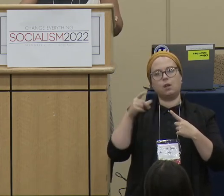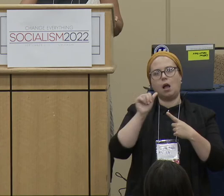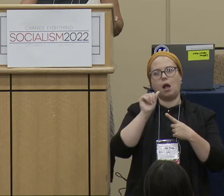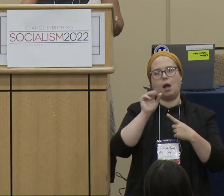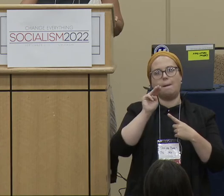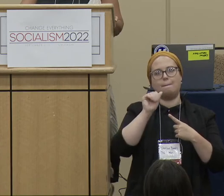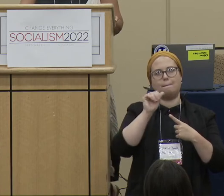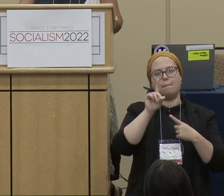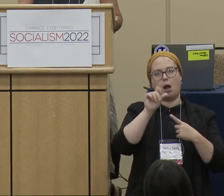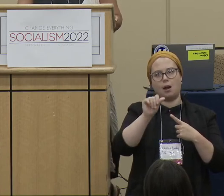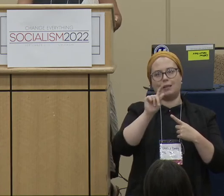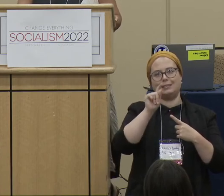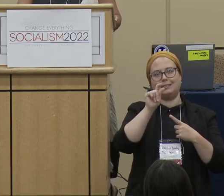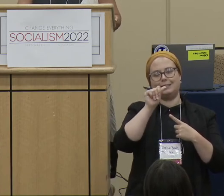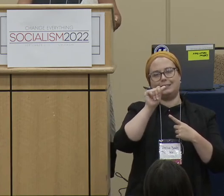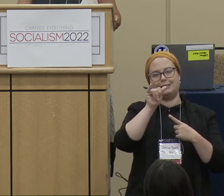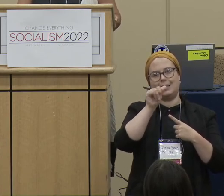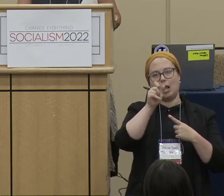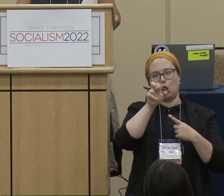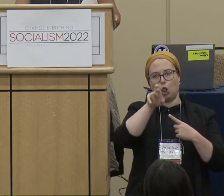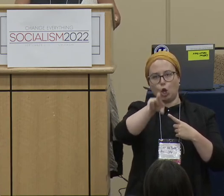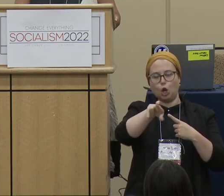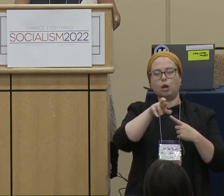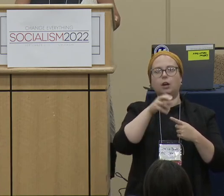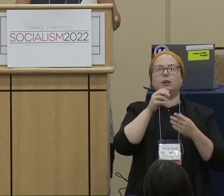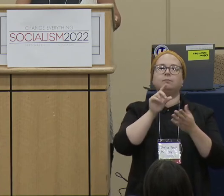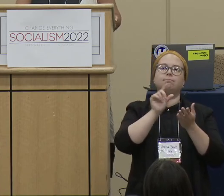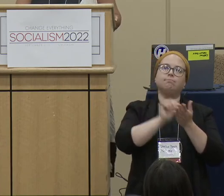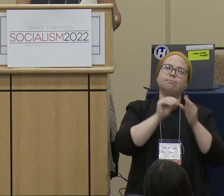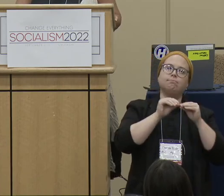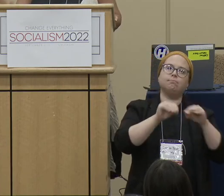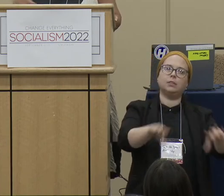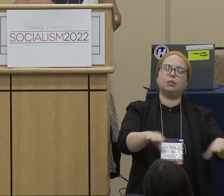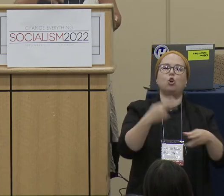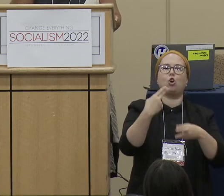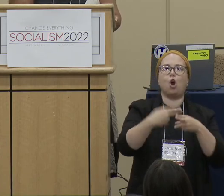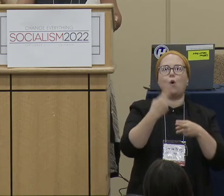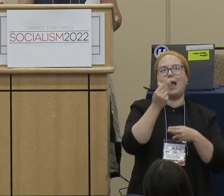excited about, you know, this new publication called " Hammer